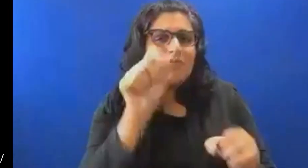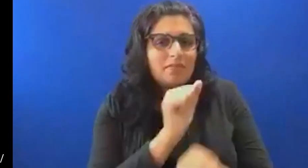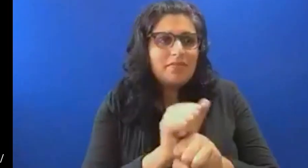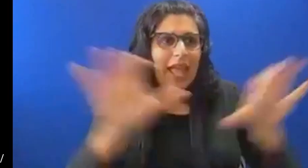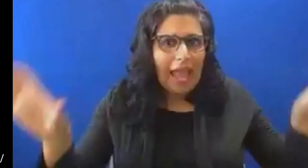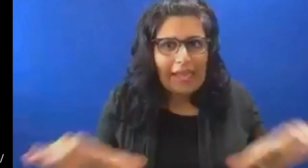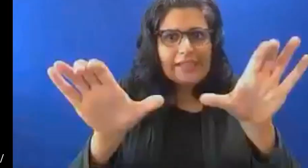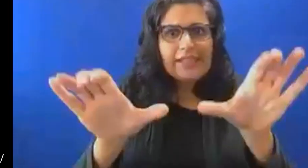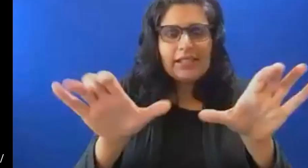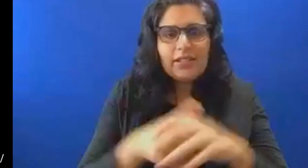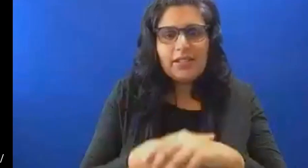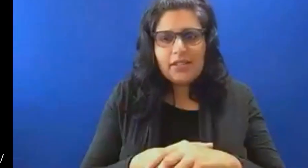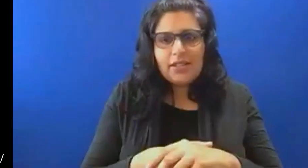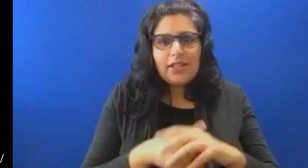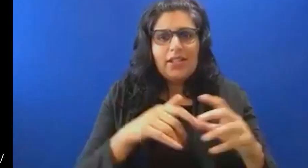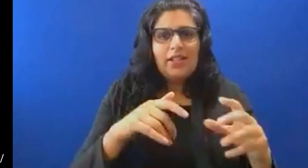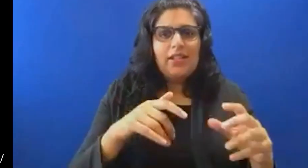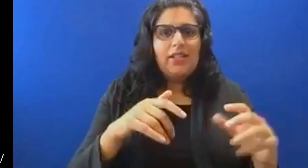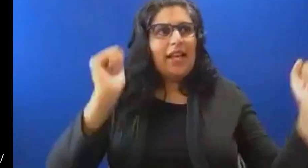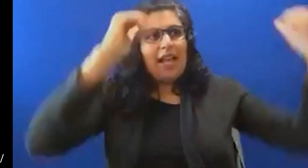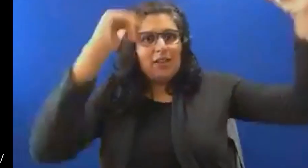to actually accepting me as a human being.